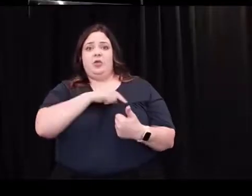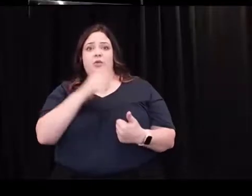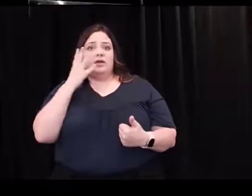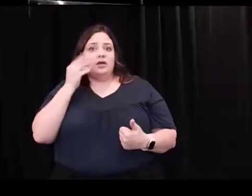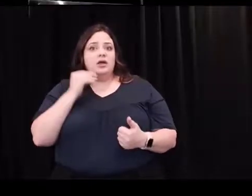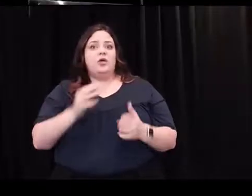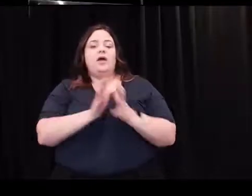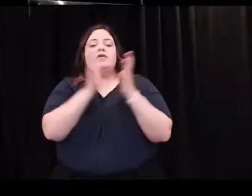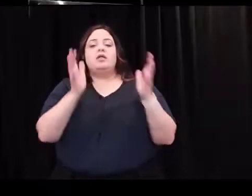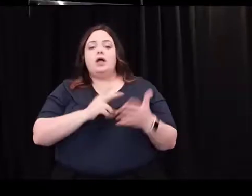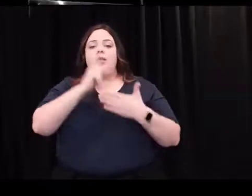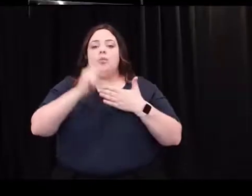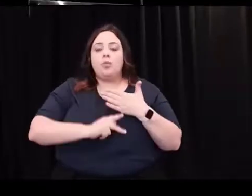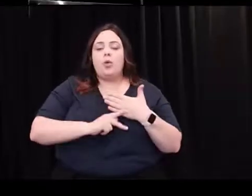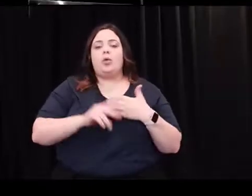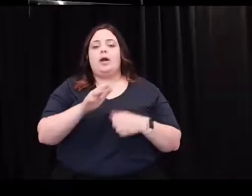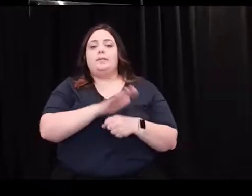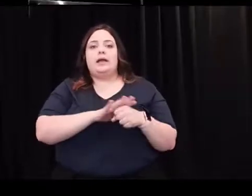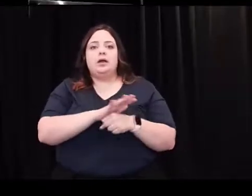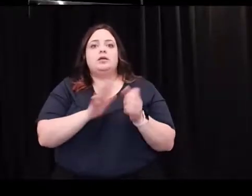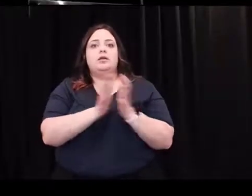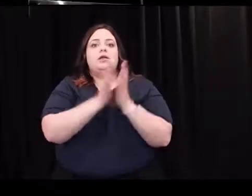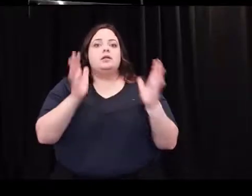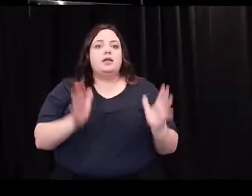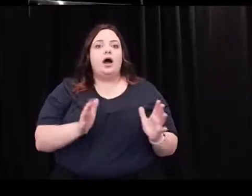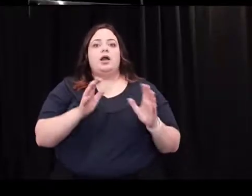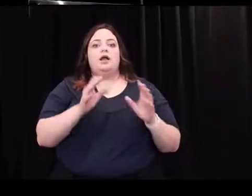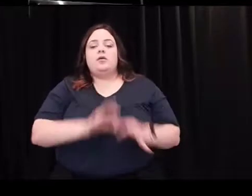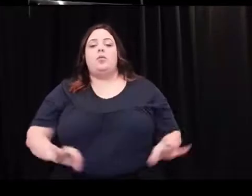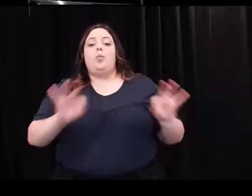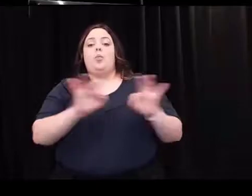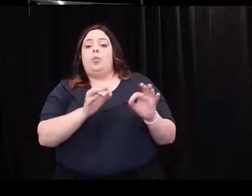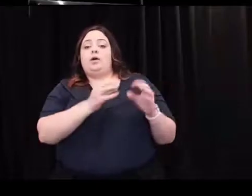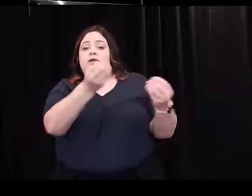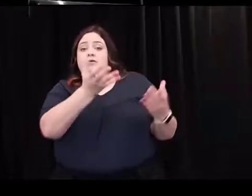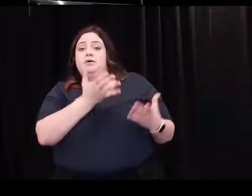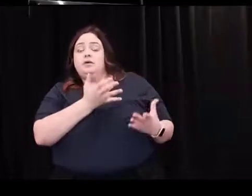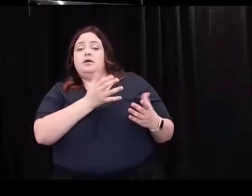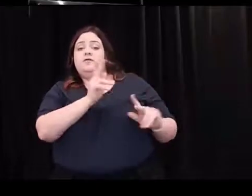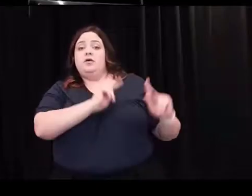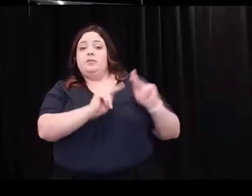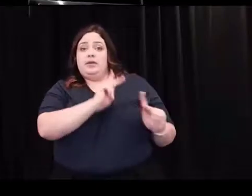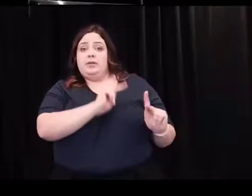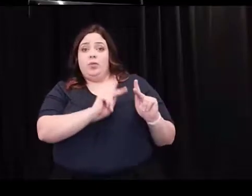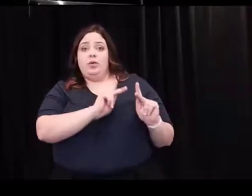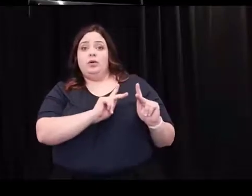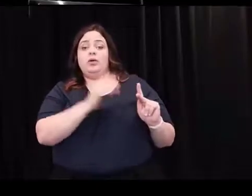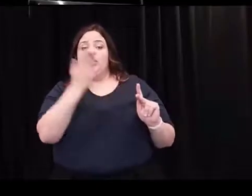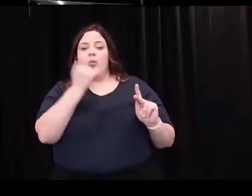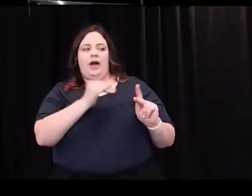a lot of program areas, and we've got a lot of important information for people because it pertains to health. [Karl] Yeah.